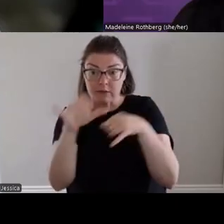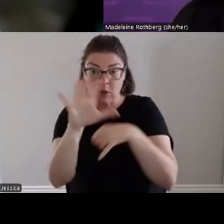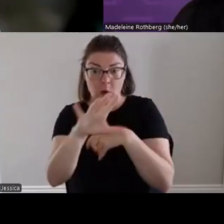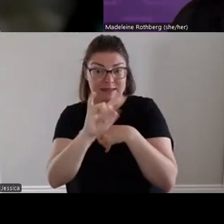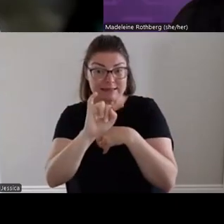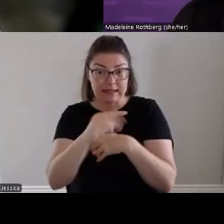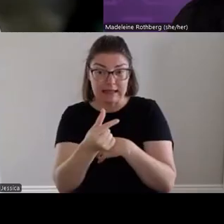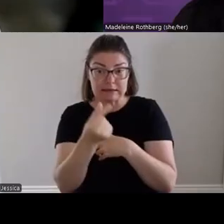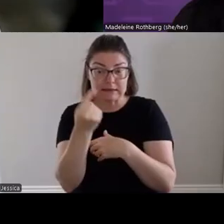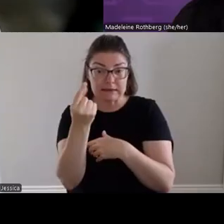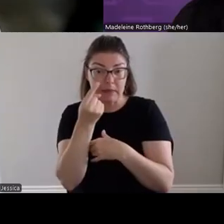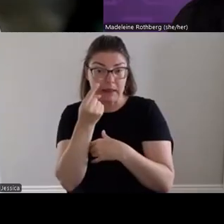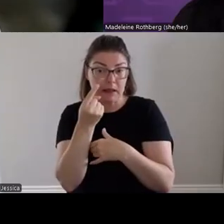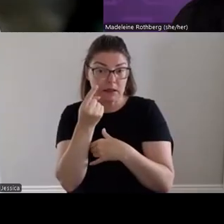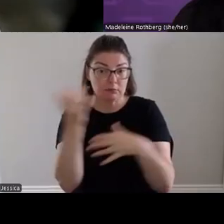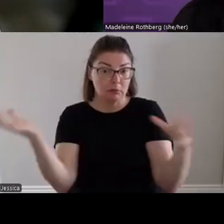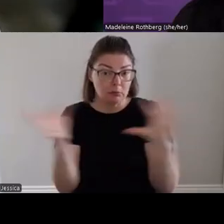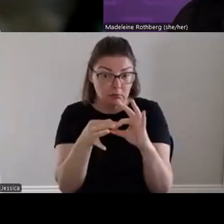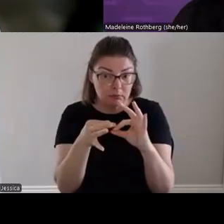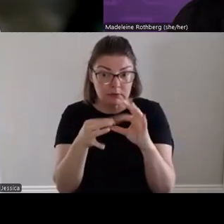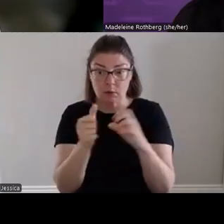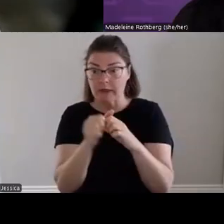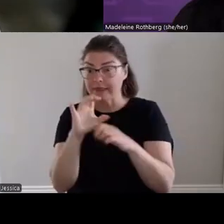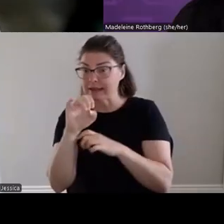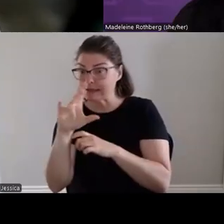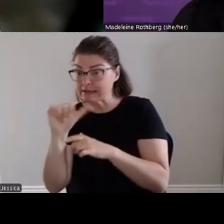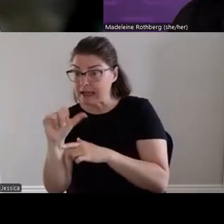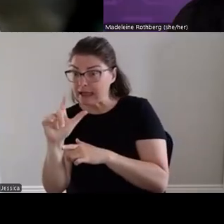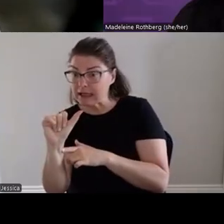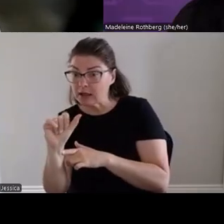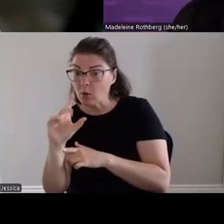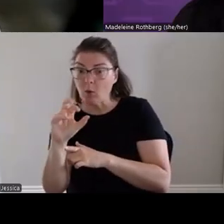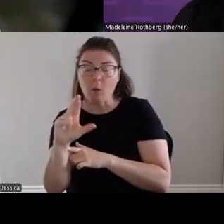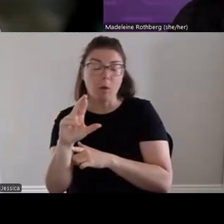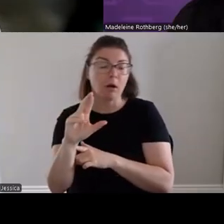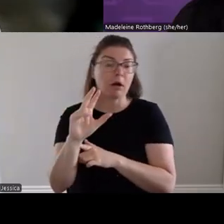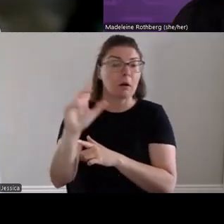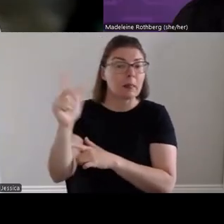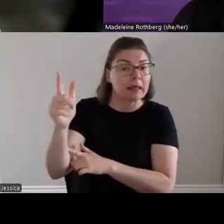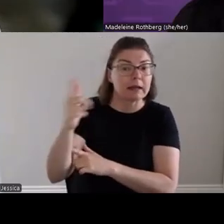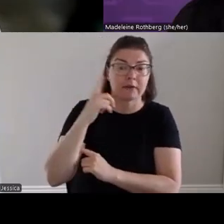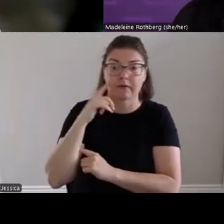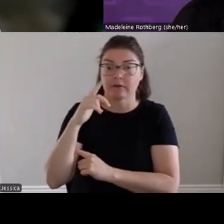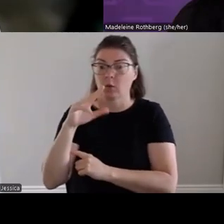something worth connecting to the ESA about, or a later step for this W3 task force?”...